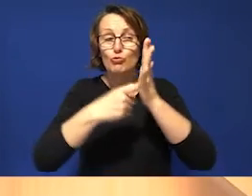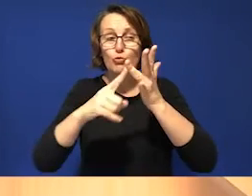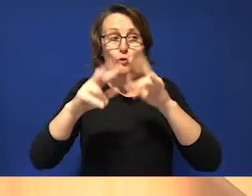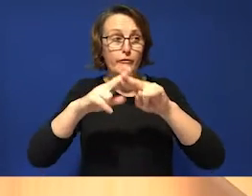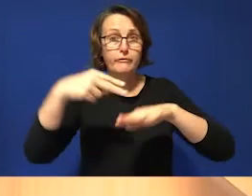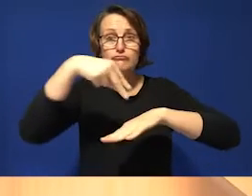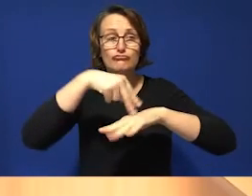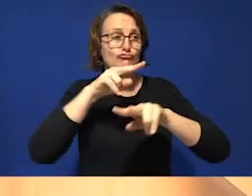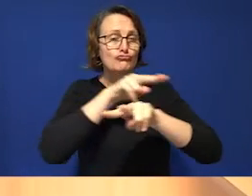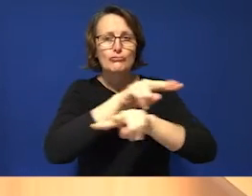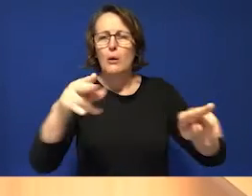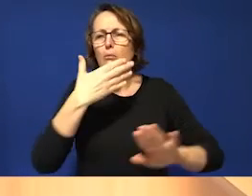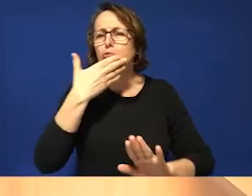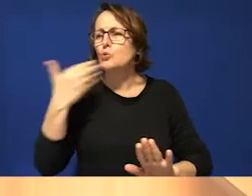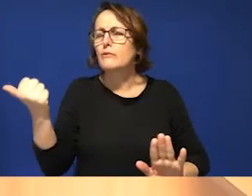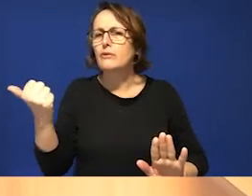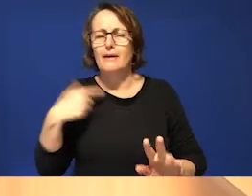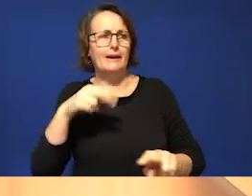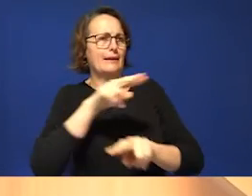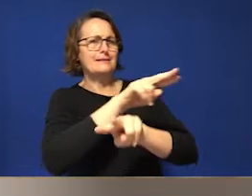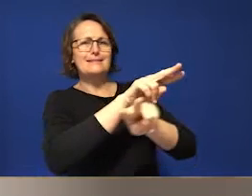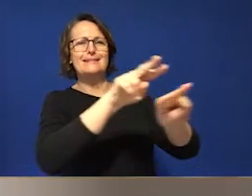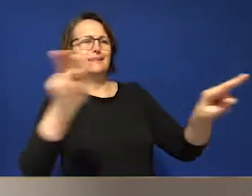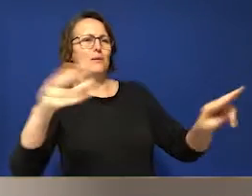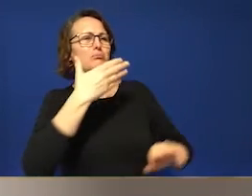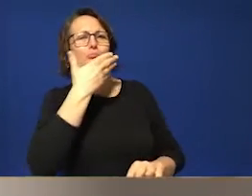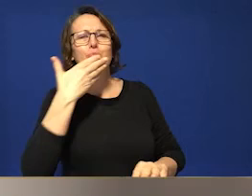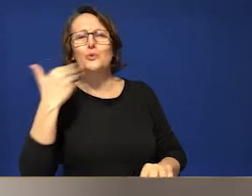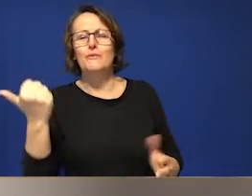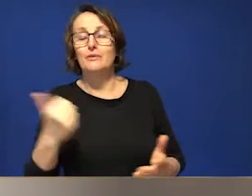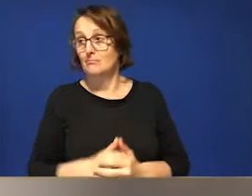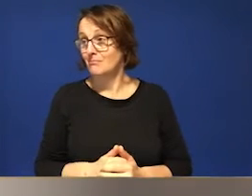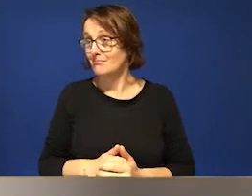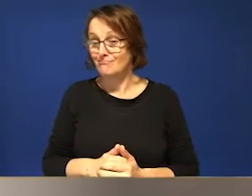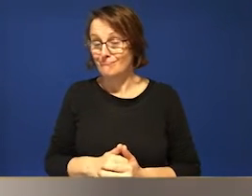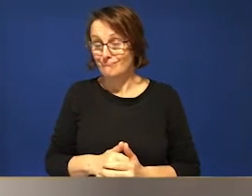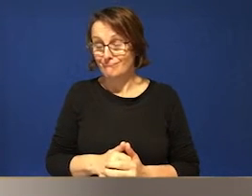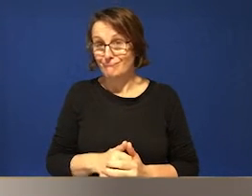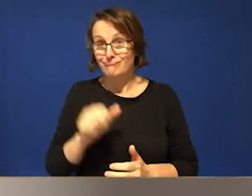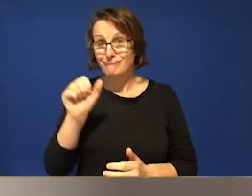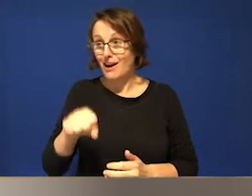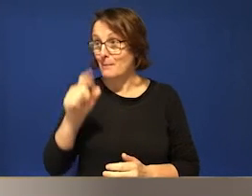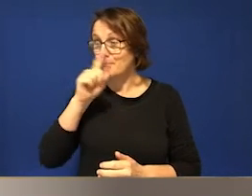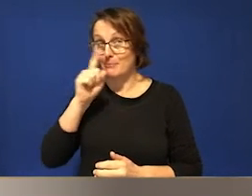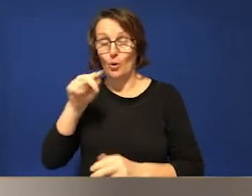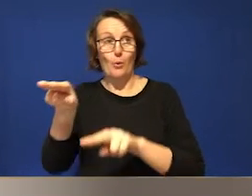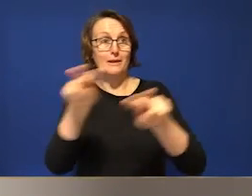And that view across isn't ordinary- It's, people just go, wow. Wow. You have felt very privileged being able to see that.